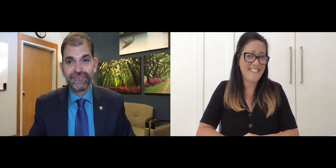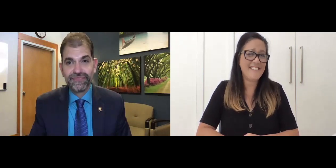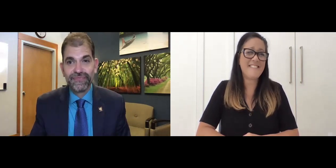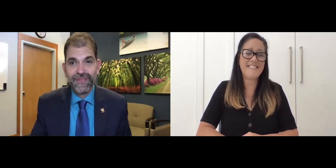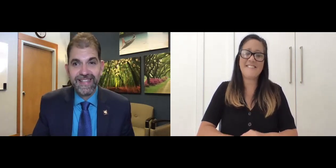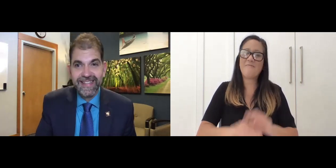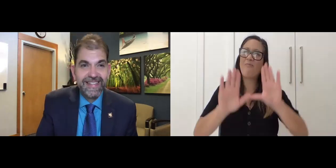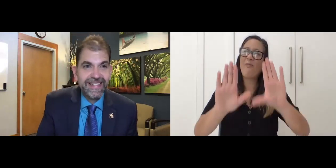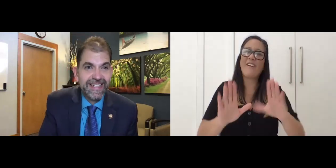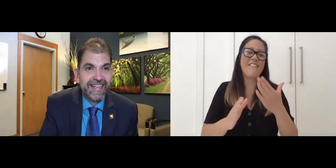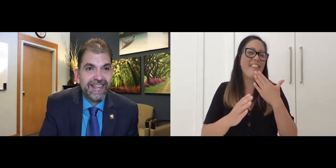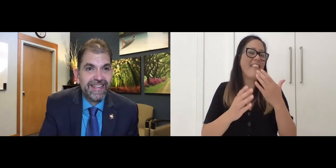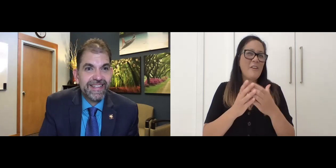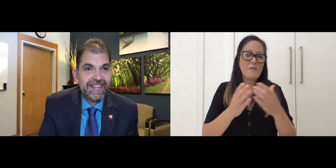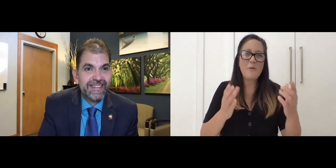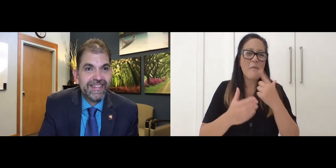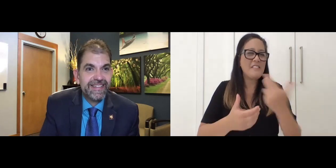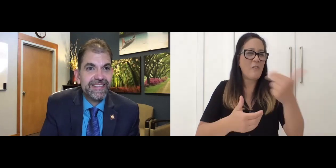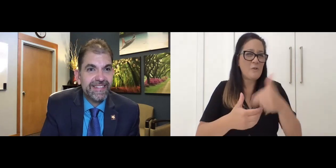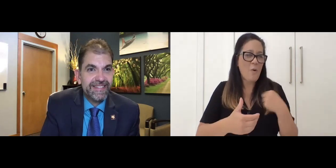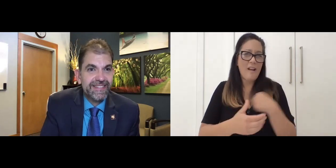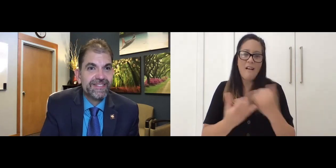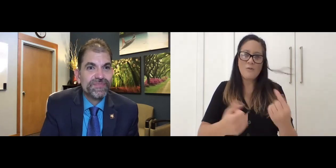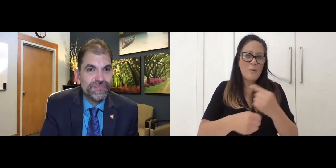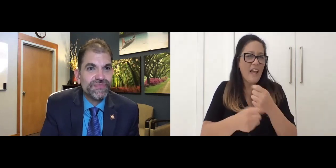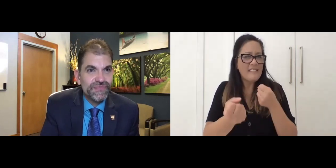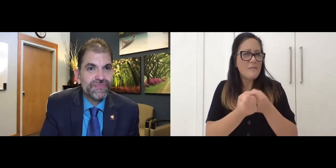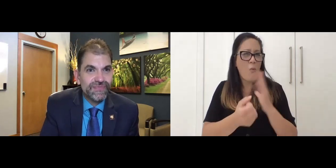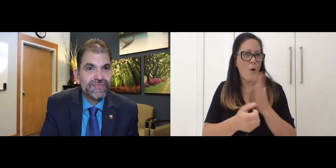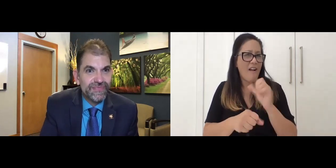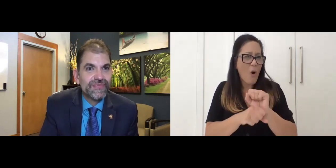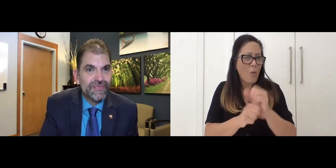feel free to contact me anytime in the future. I'll be happy to come back on.